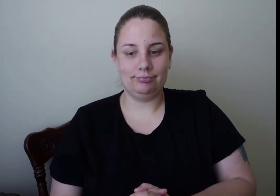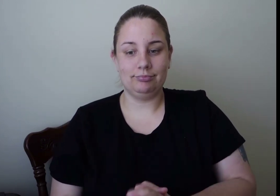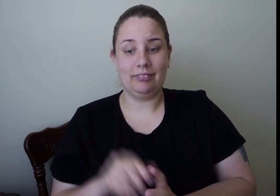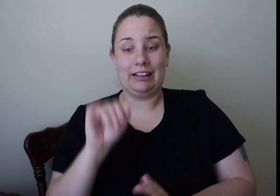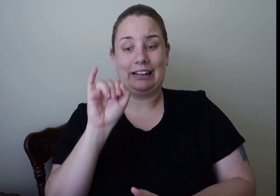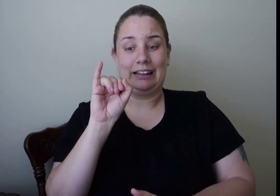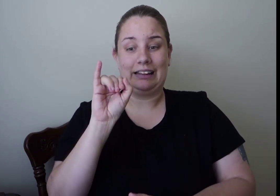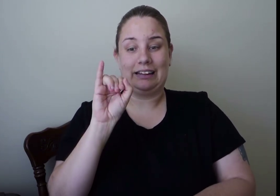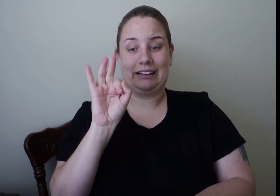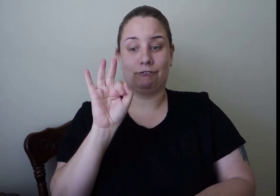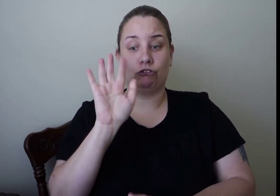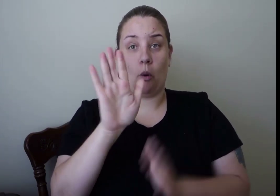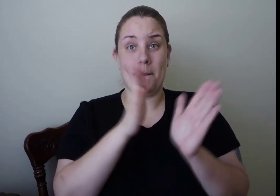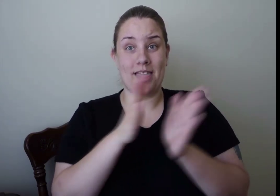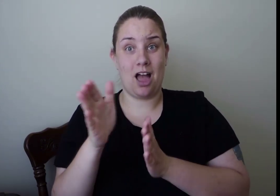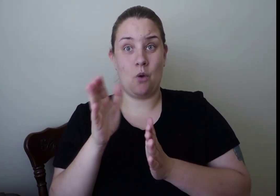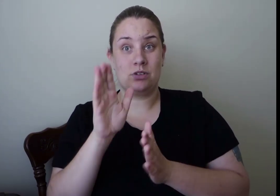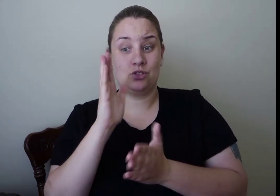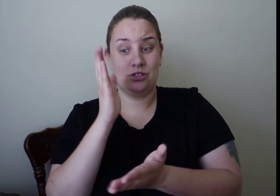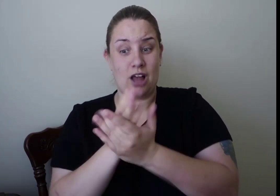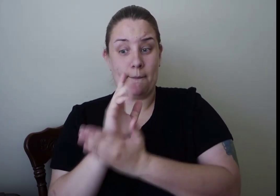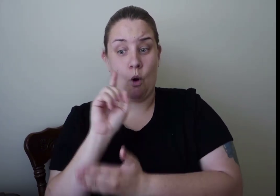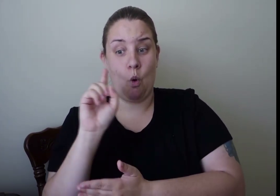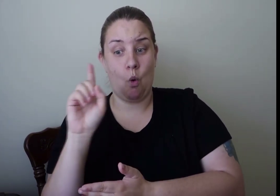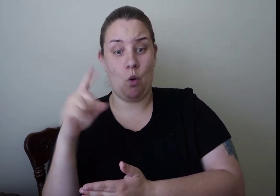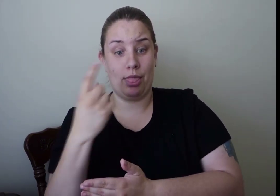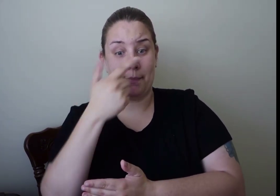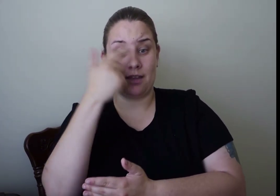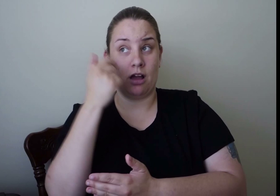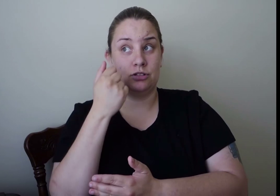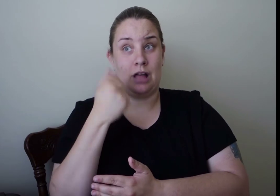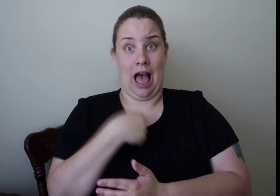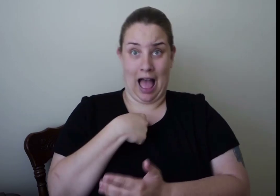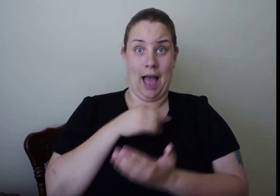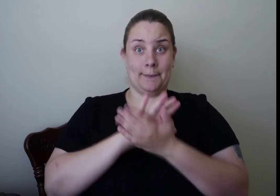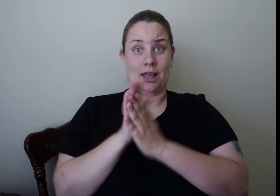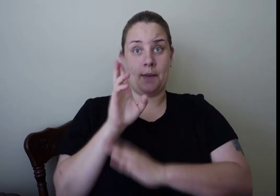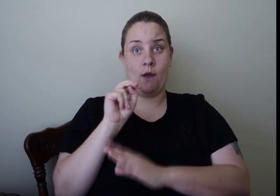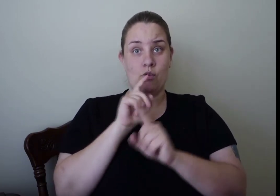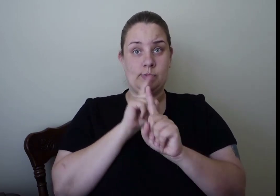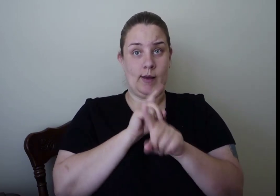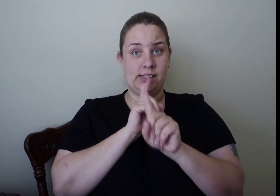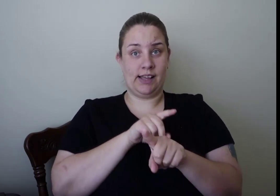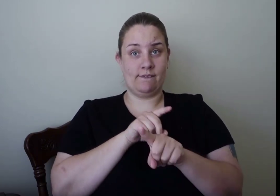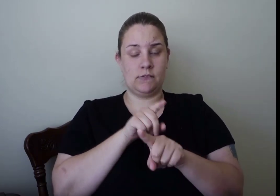if your plan was to stop only when I became unresponsive